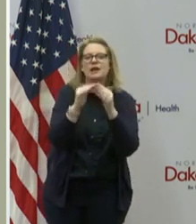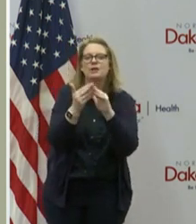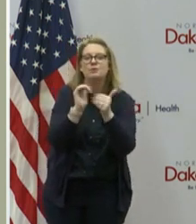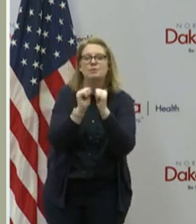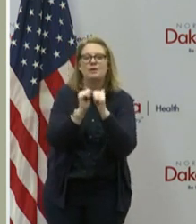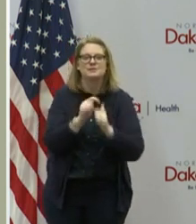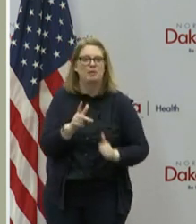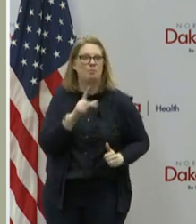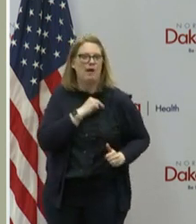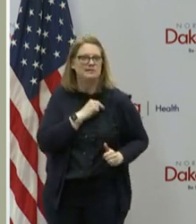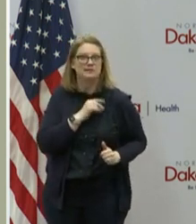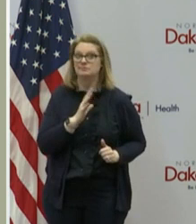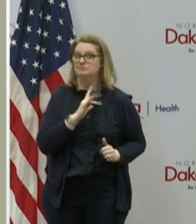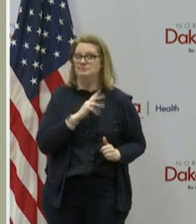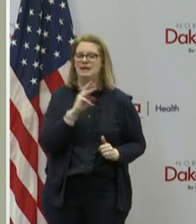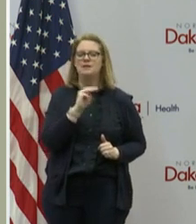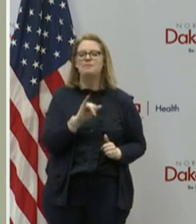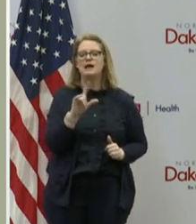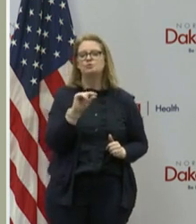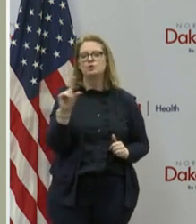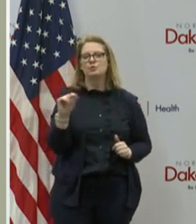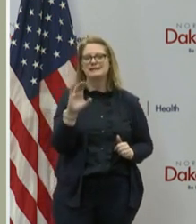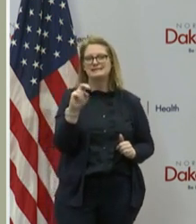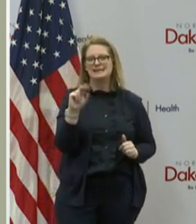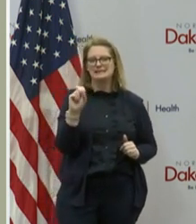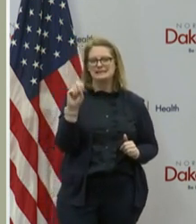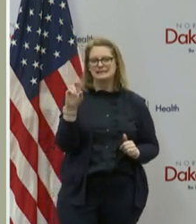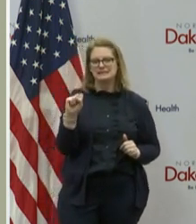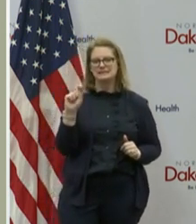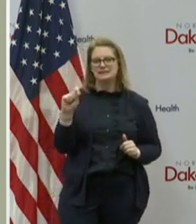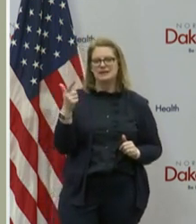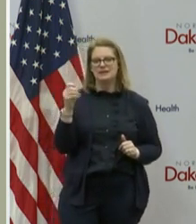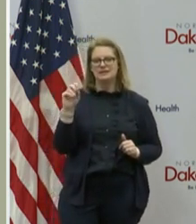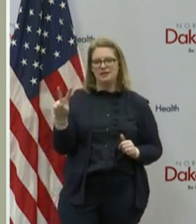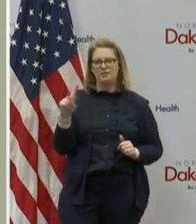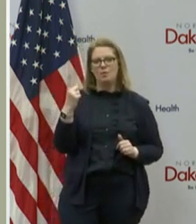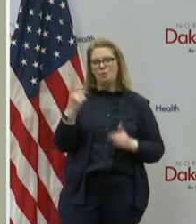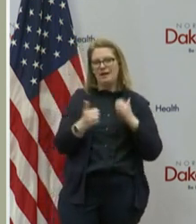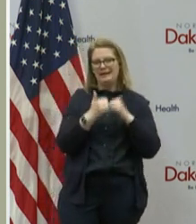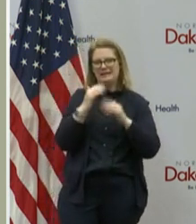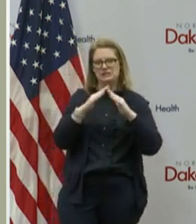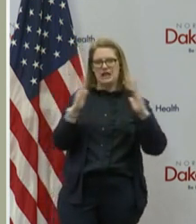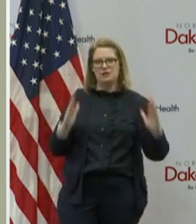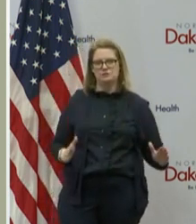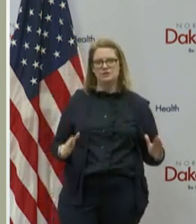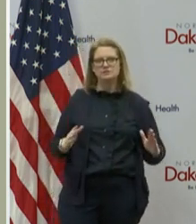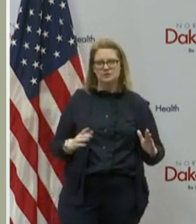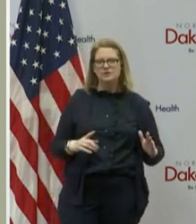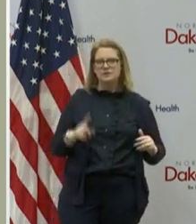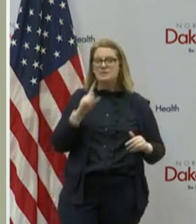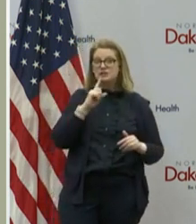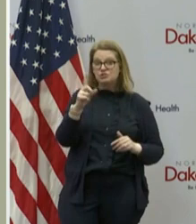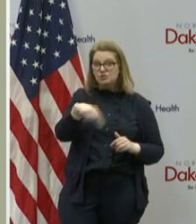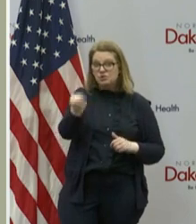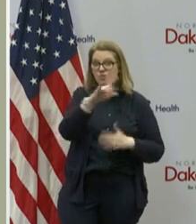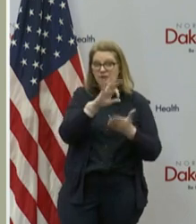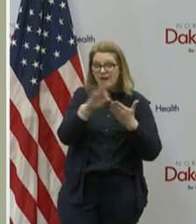NATION WITH AN 89% RESPONSE RATE AND WE KNOW THE AUDITOR CASEY